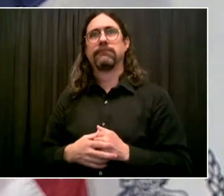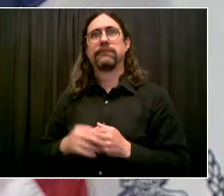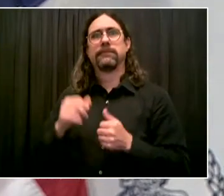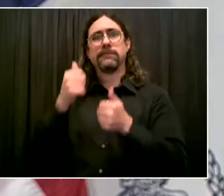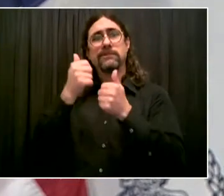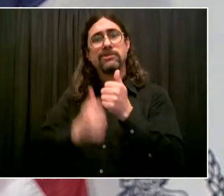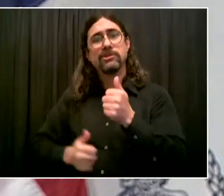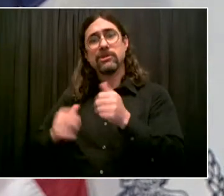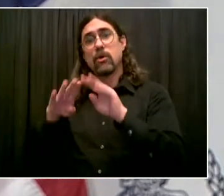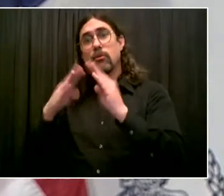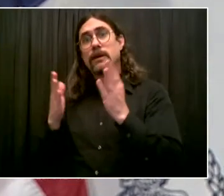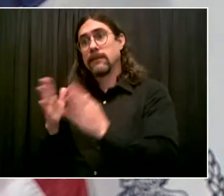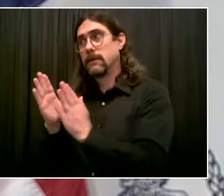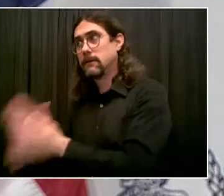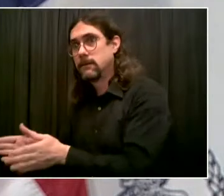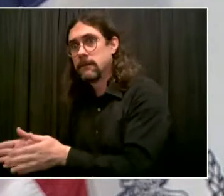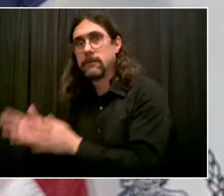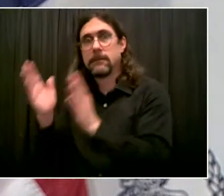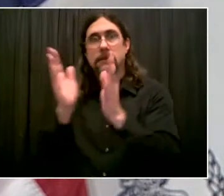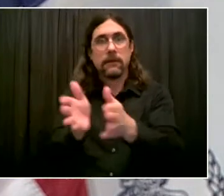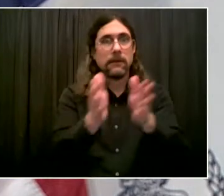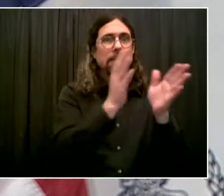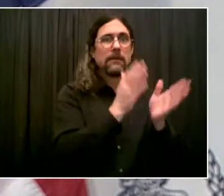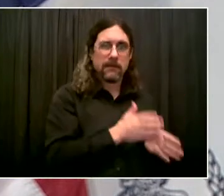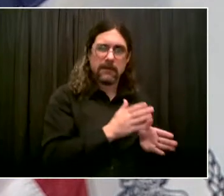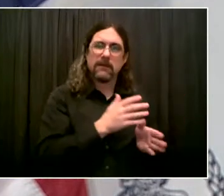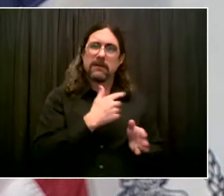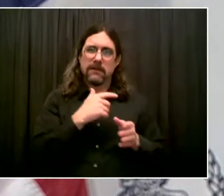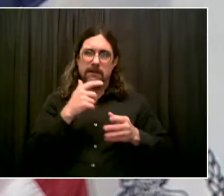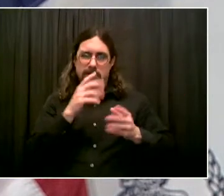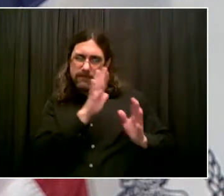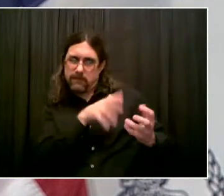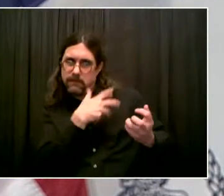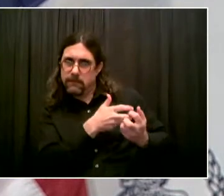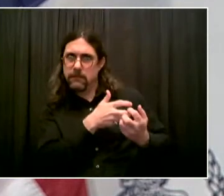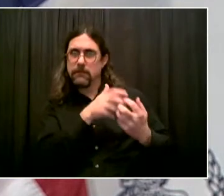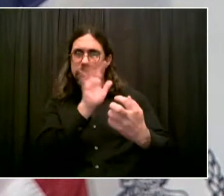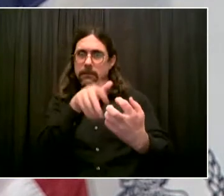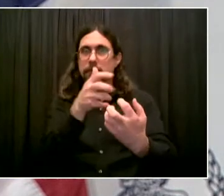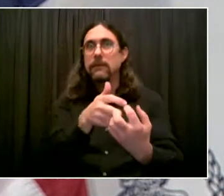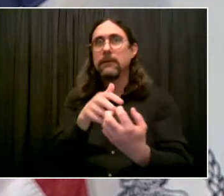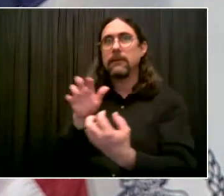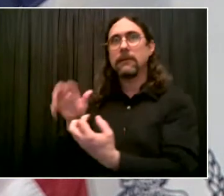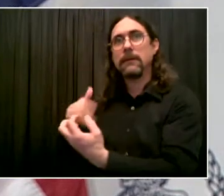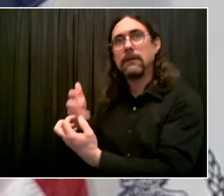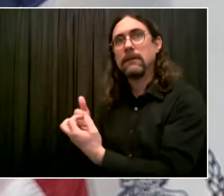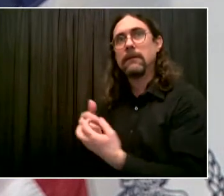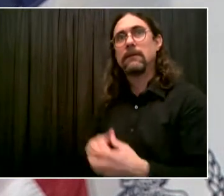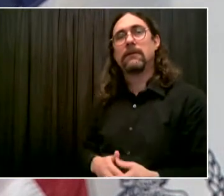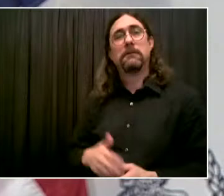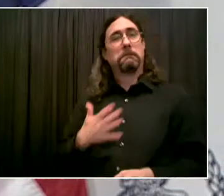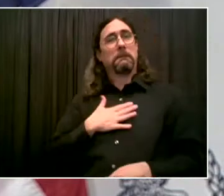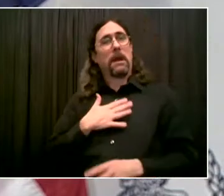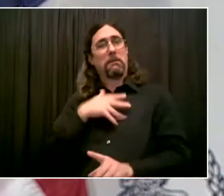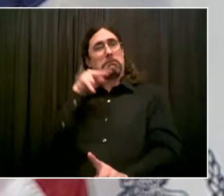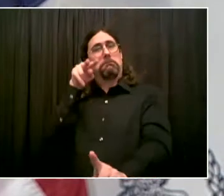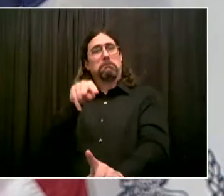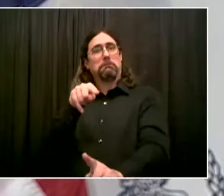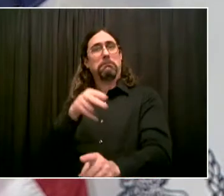MIGHT BE DIFFERENT IN DIFFERENT TIMES OF THE WEEK. WHAT I LIKE IS A